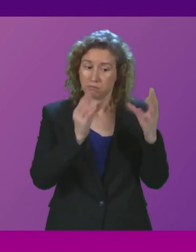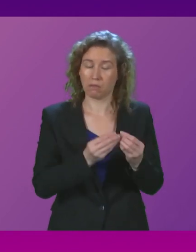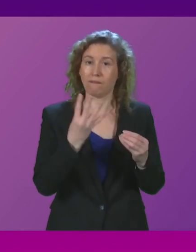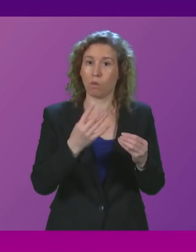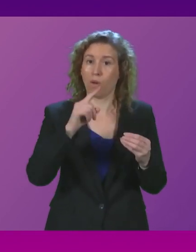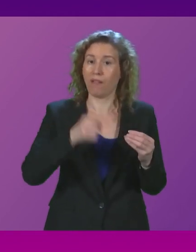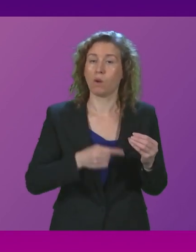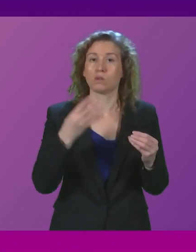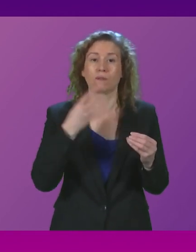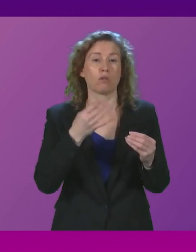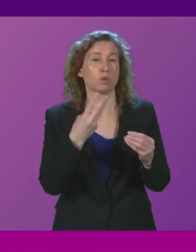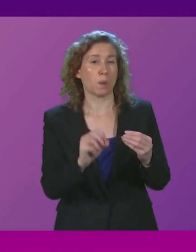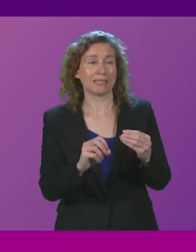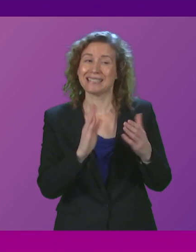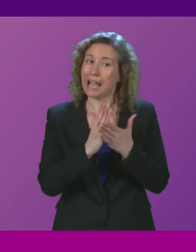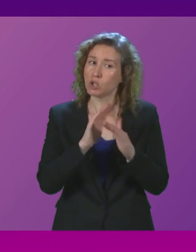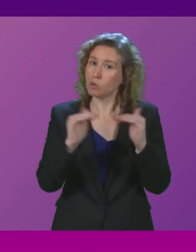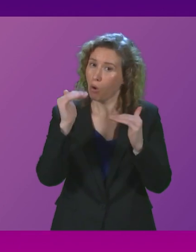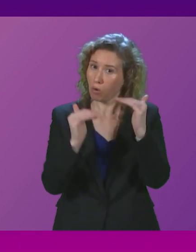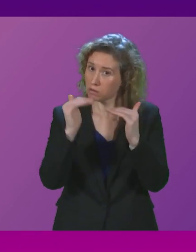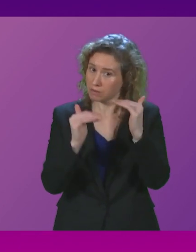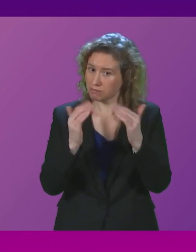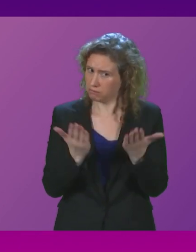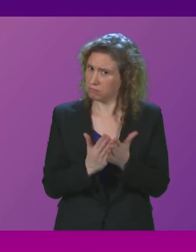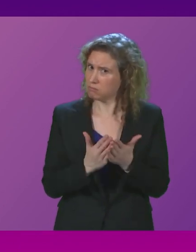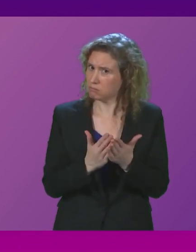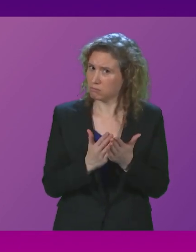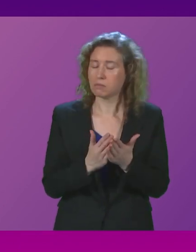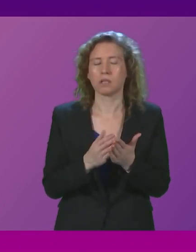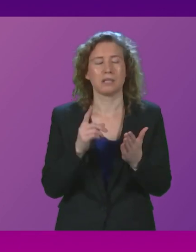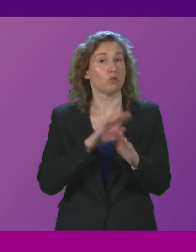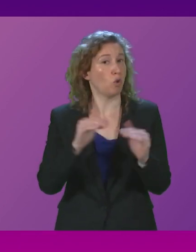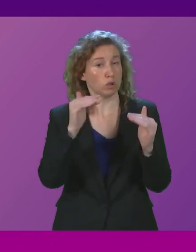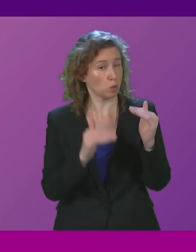I do not think that that is a shortfall at all, for reasons that I will come to, but